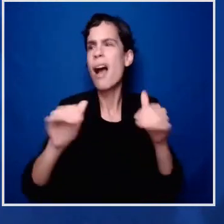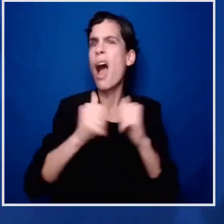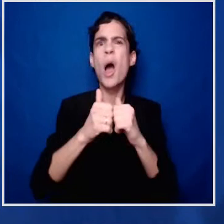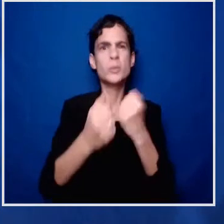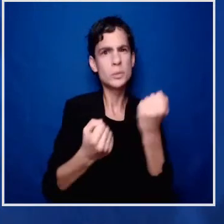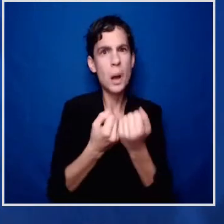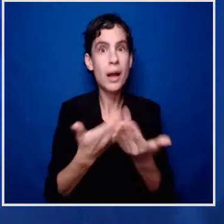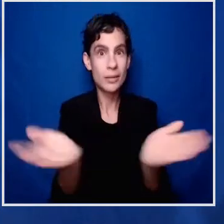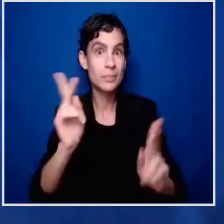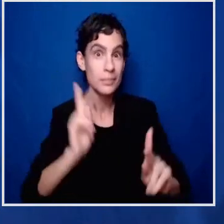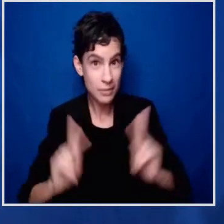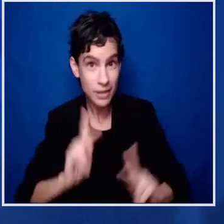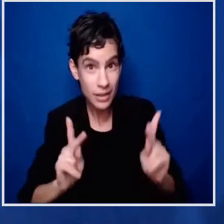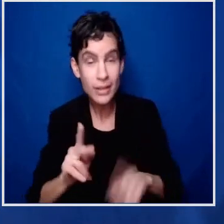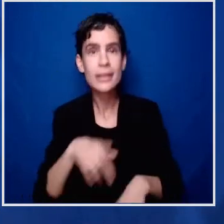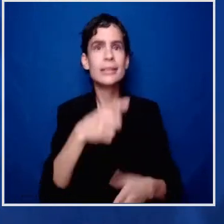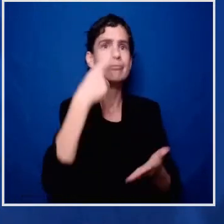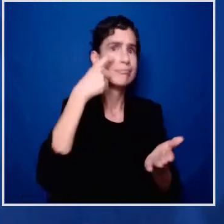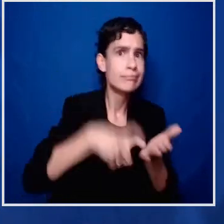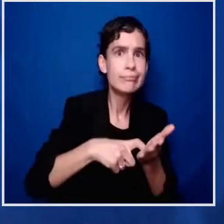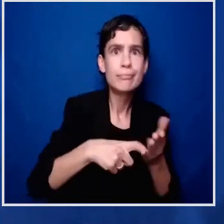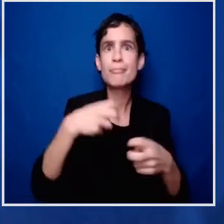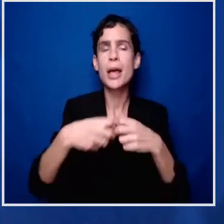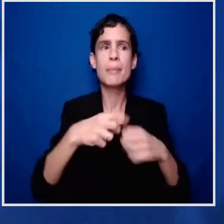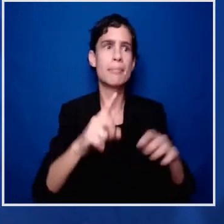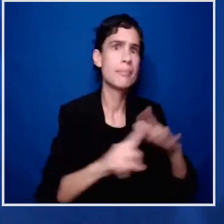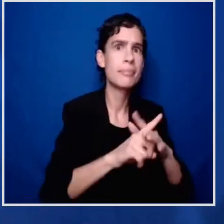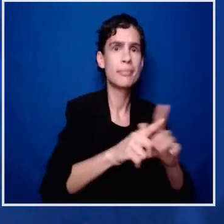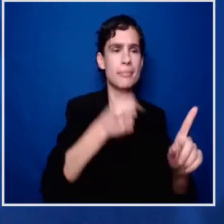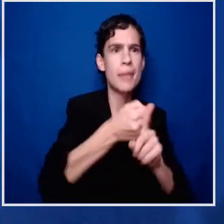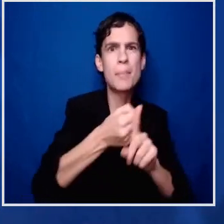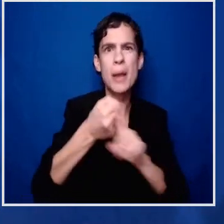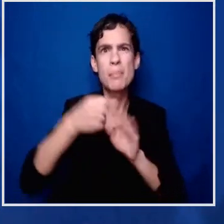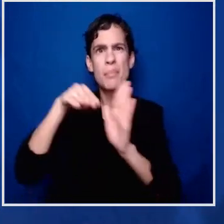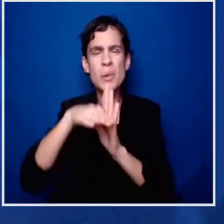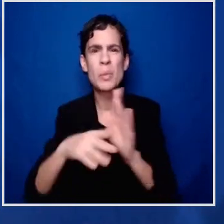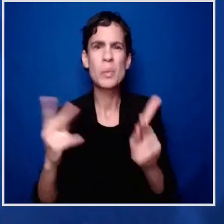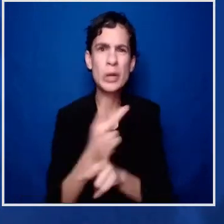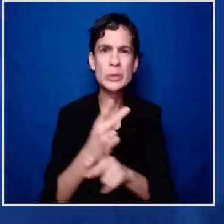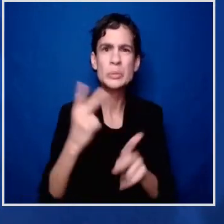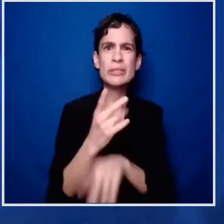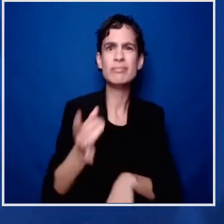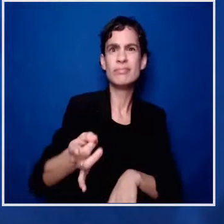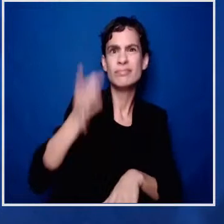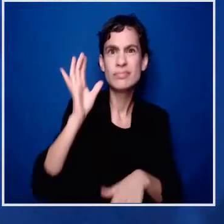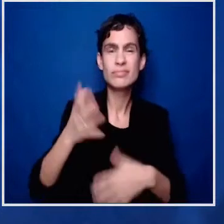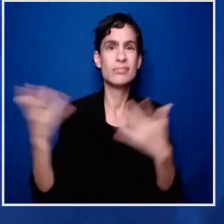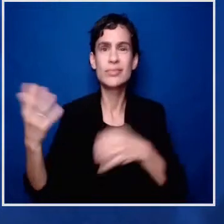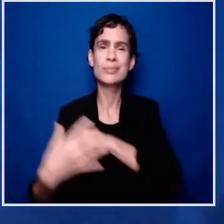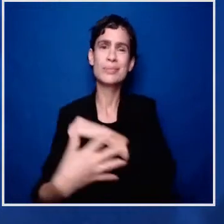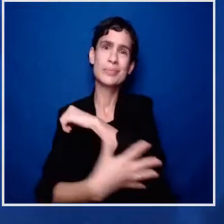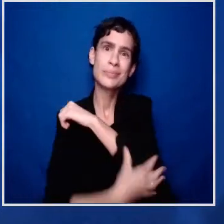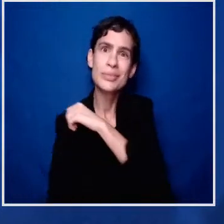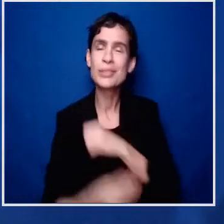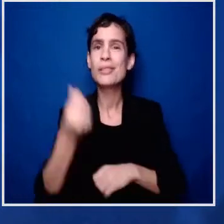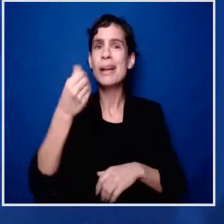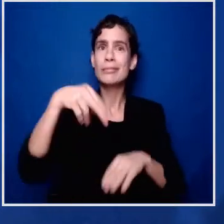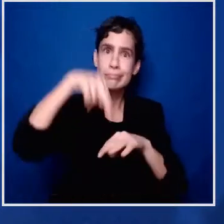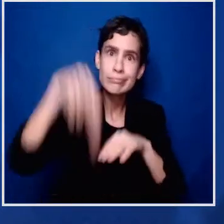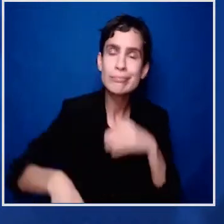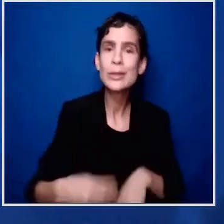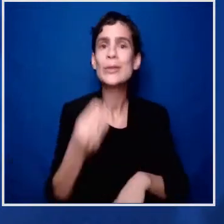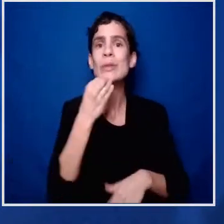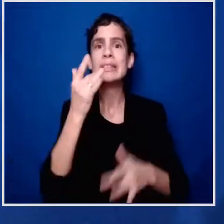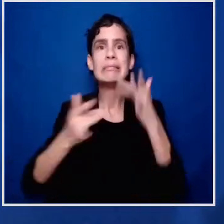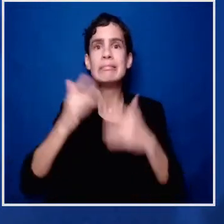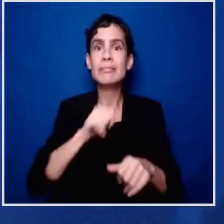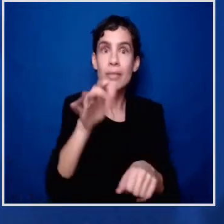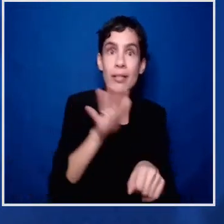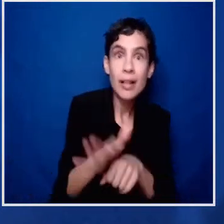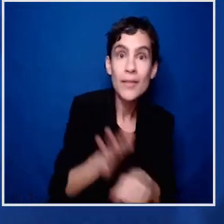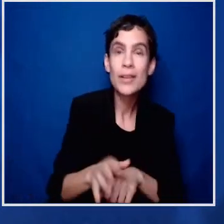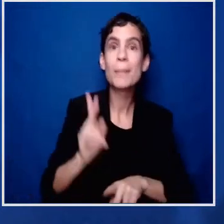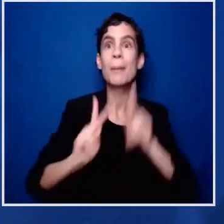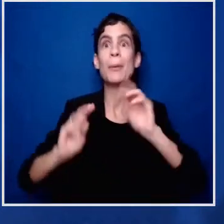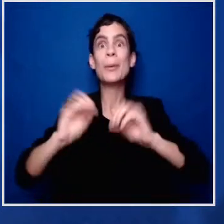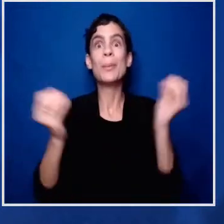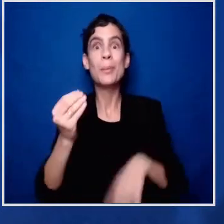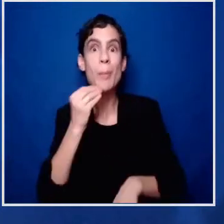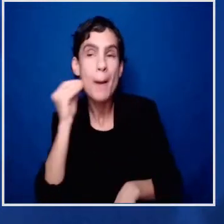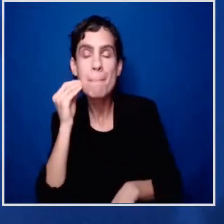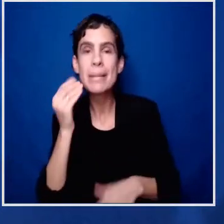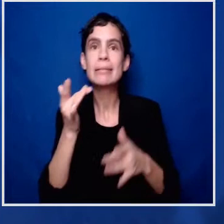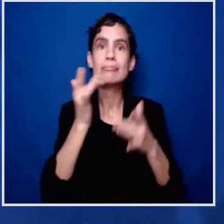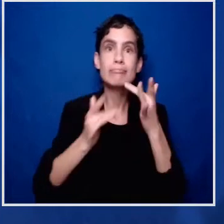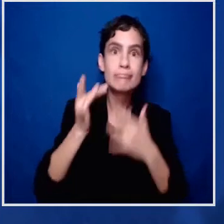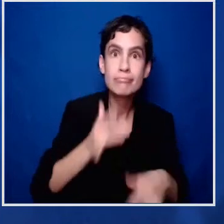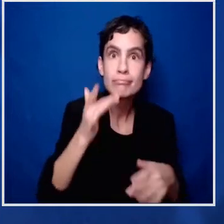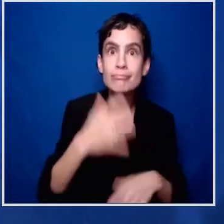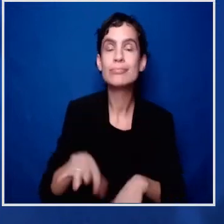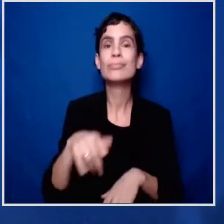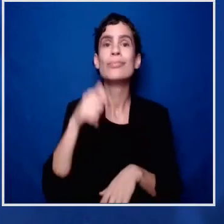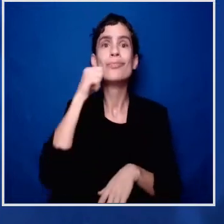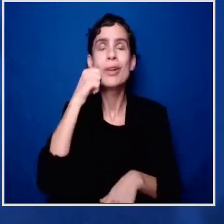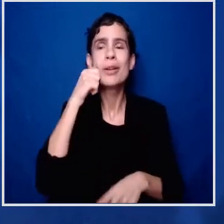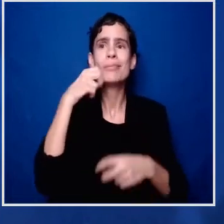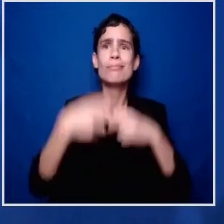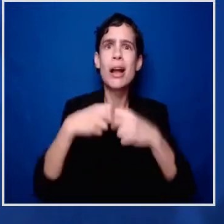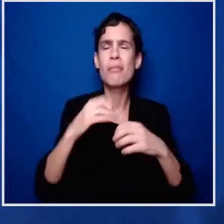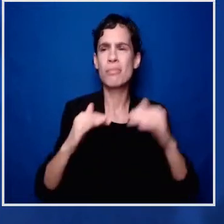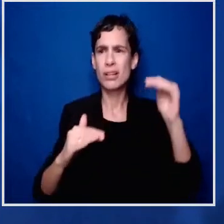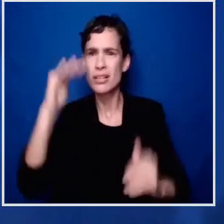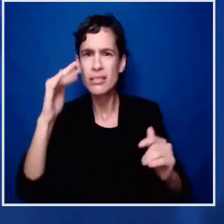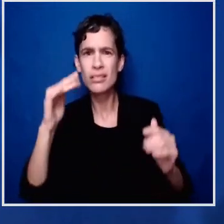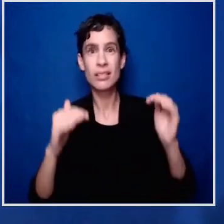INAUGURATION.